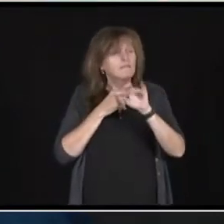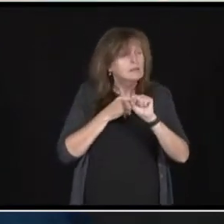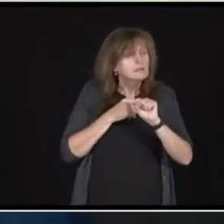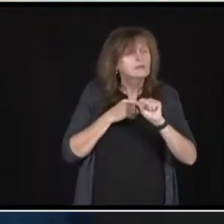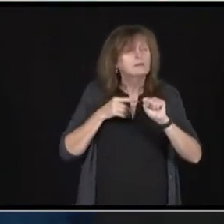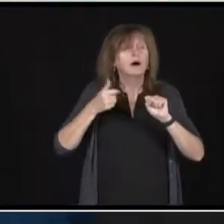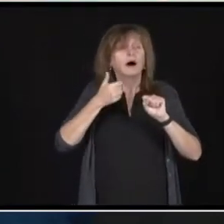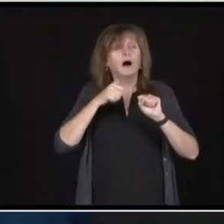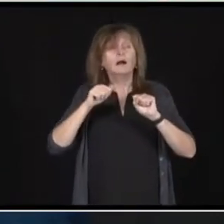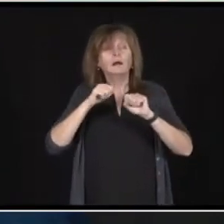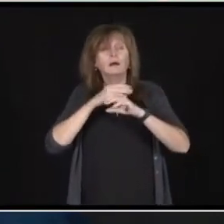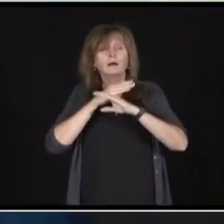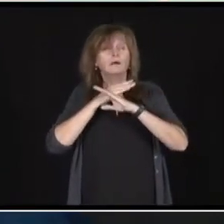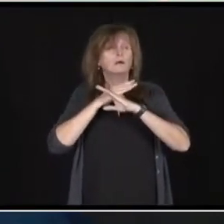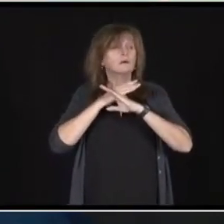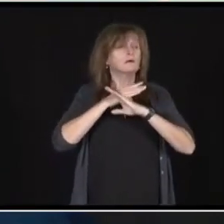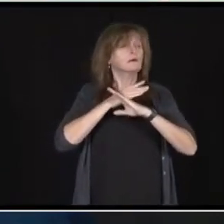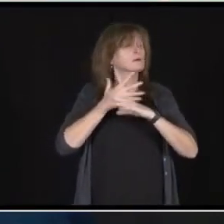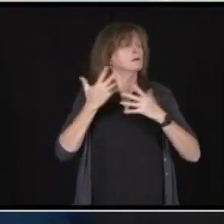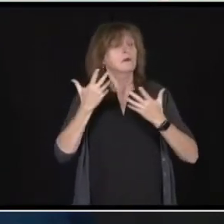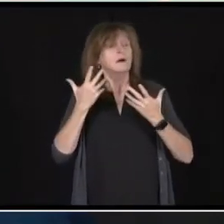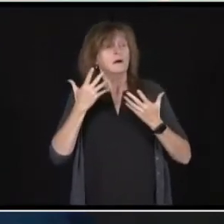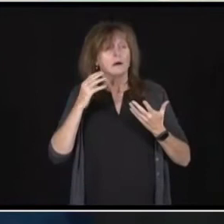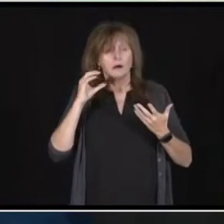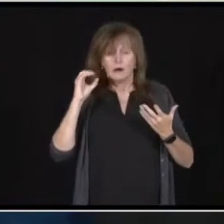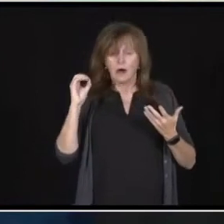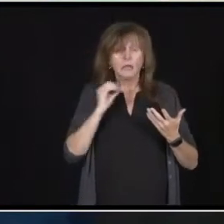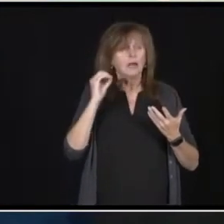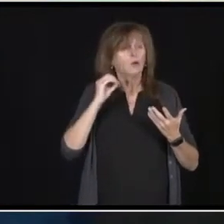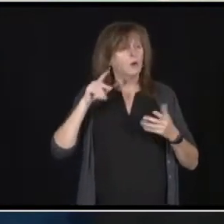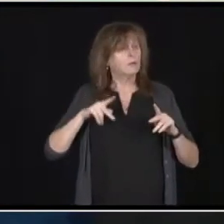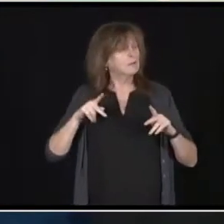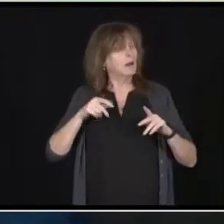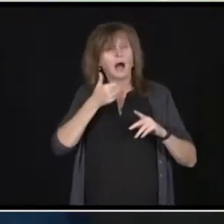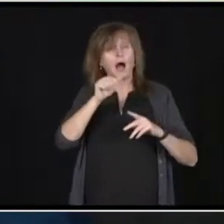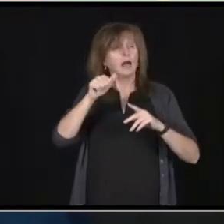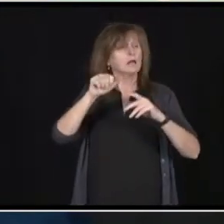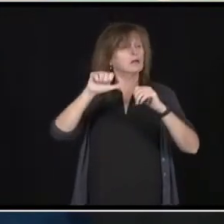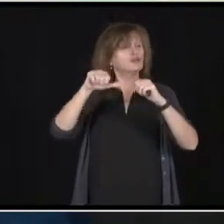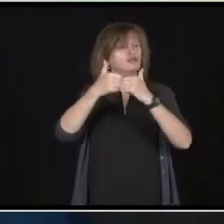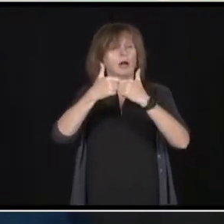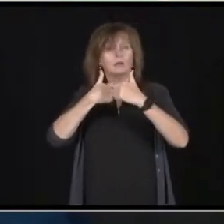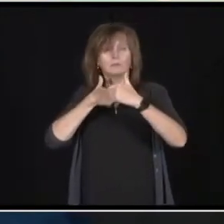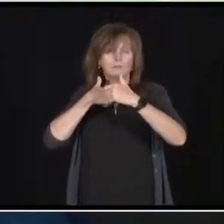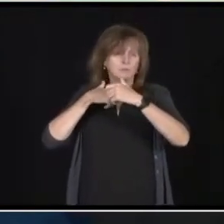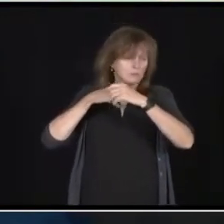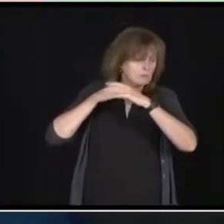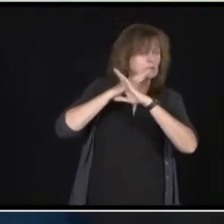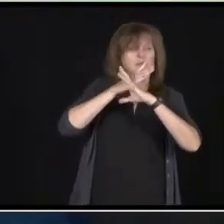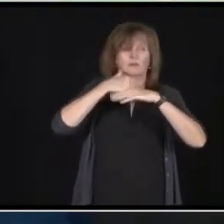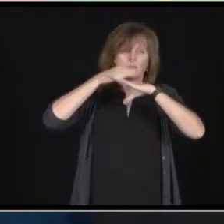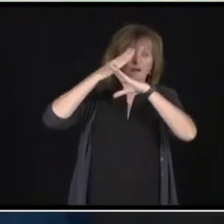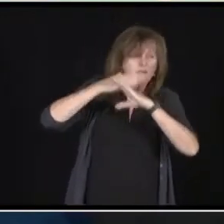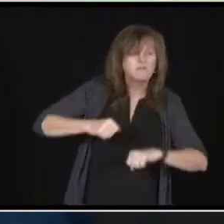Every hurdle, all of us. I always include all of us, nothing government, but all of us as Ontarians have faith, no